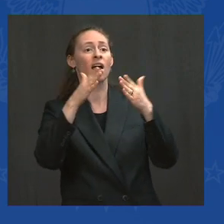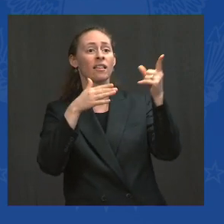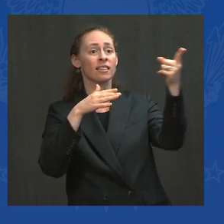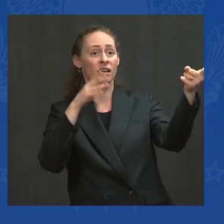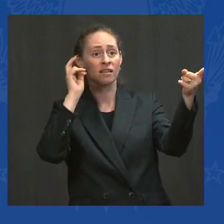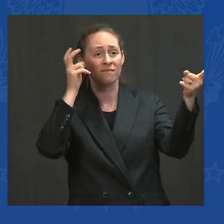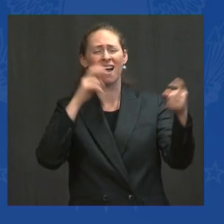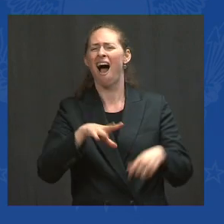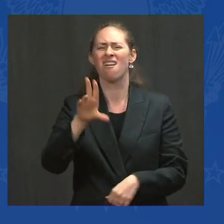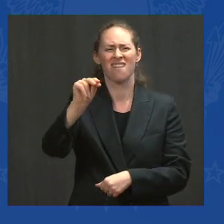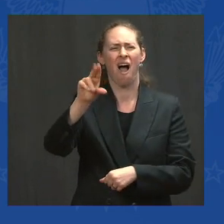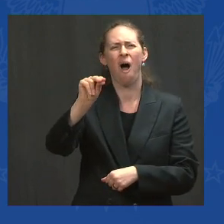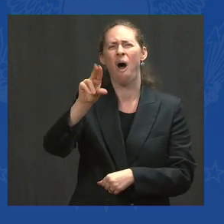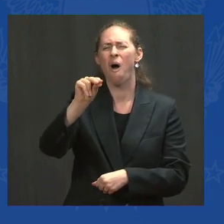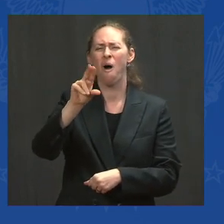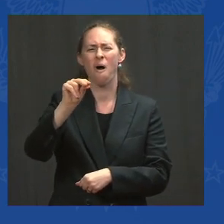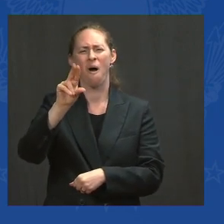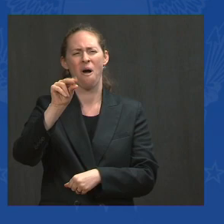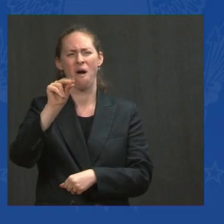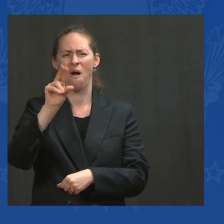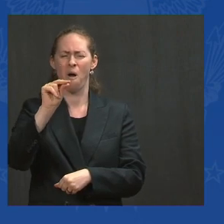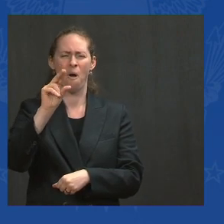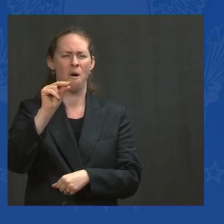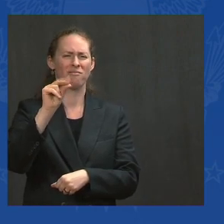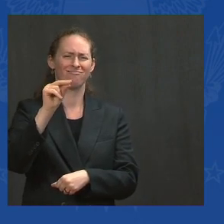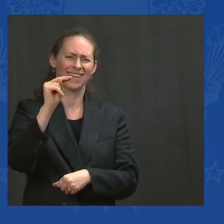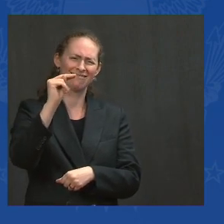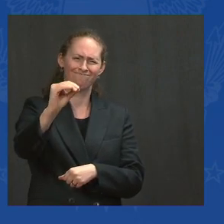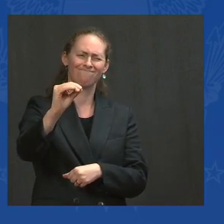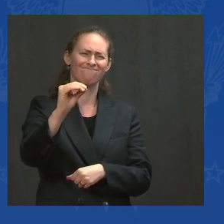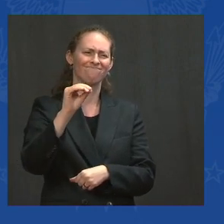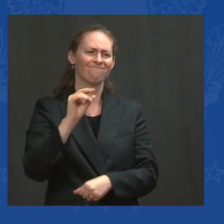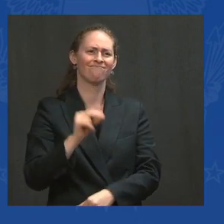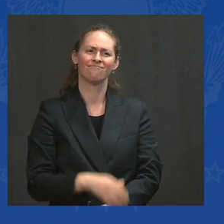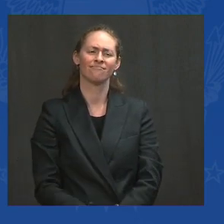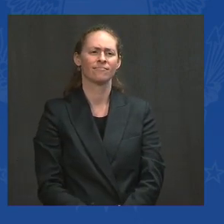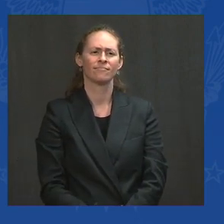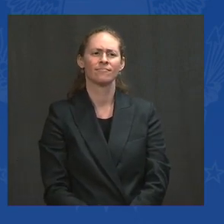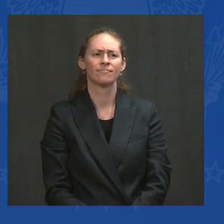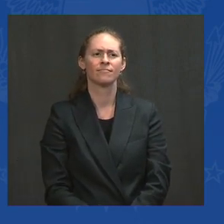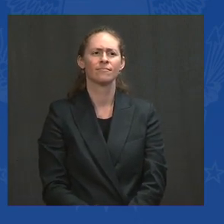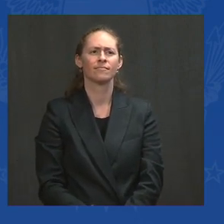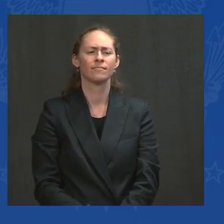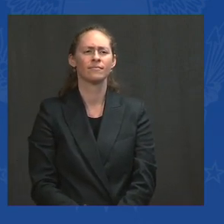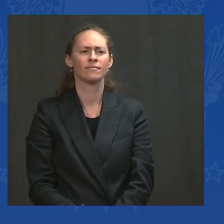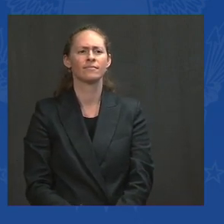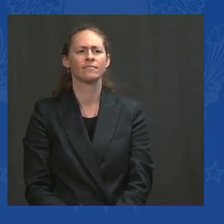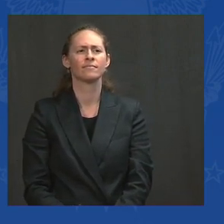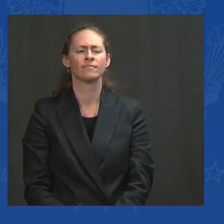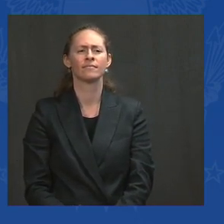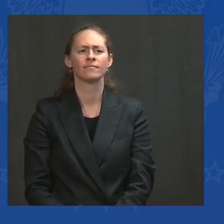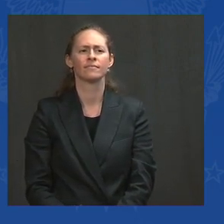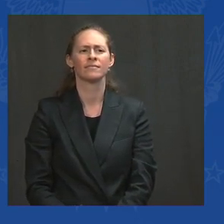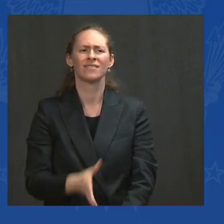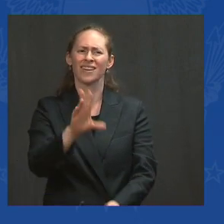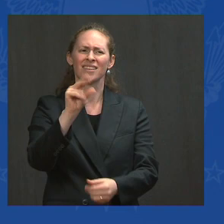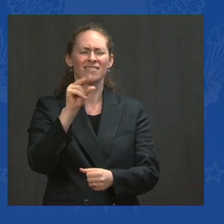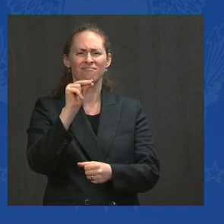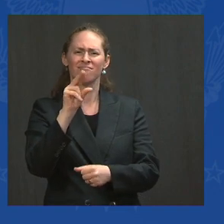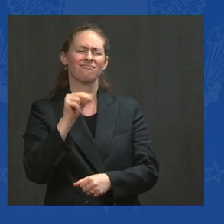The Press: -- military exit? The President: No, no, no. It's up to the people of Afghanistan to decide on what government they want, not us to impose the